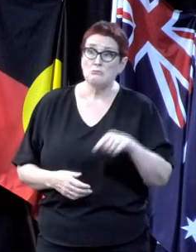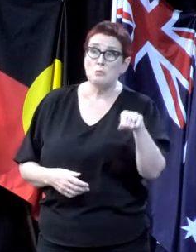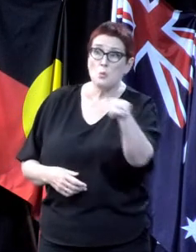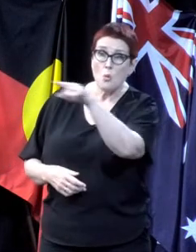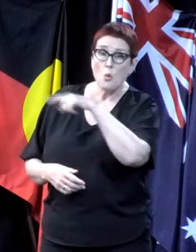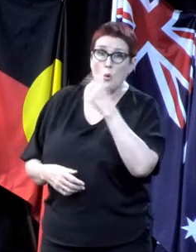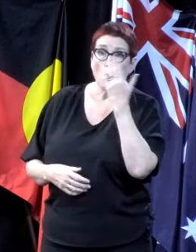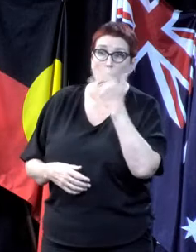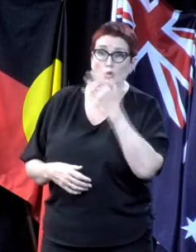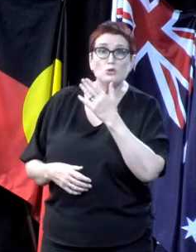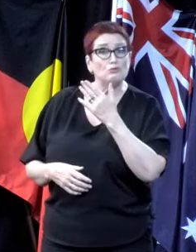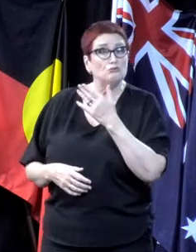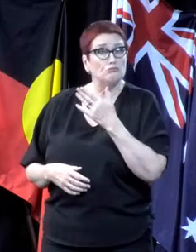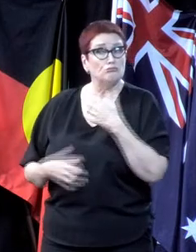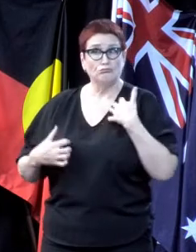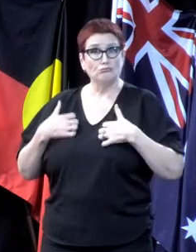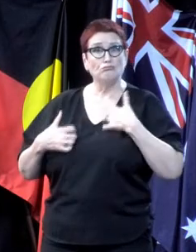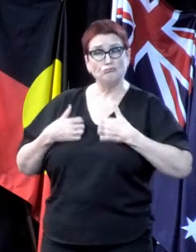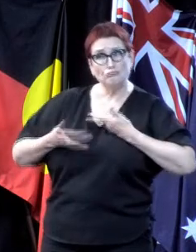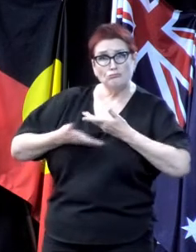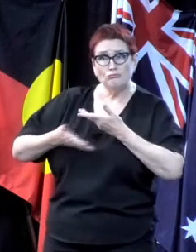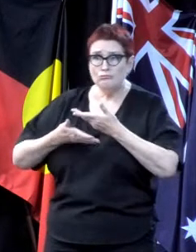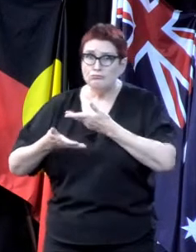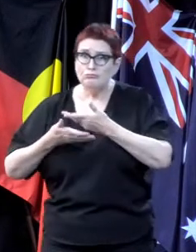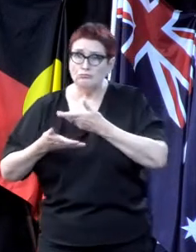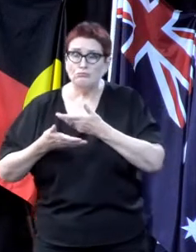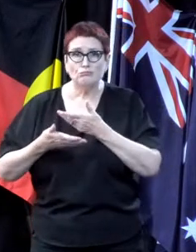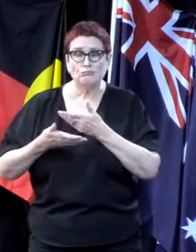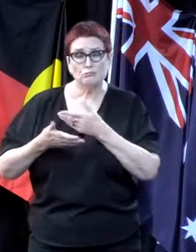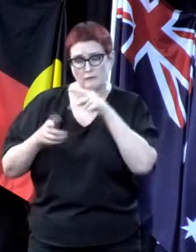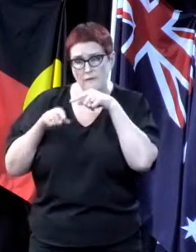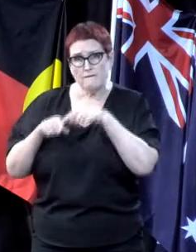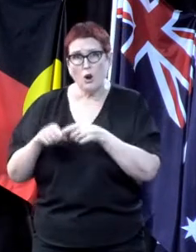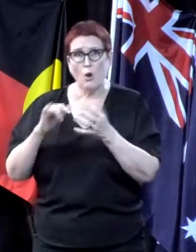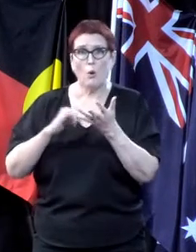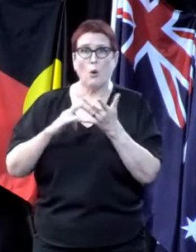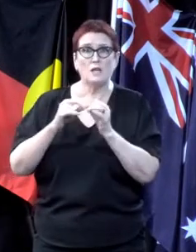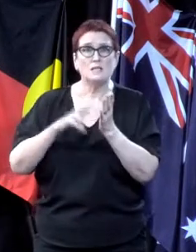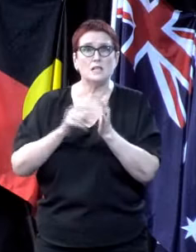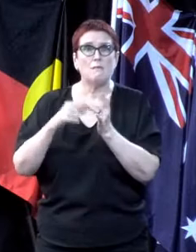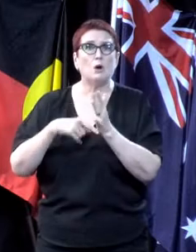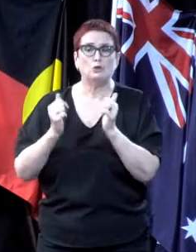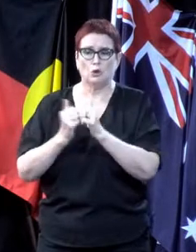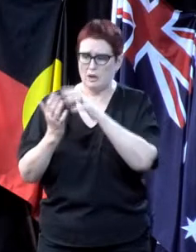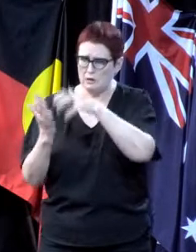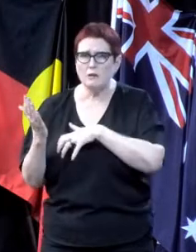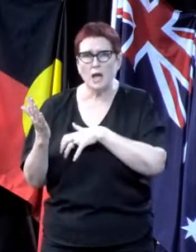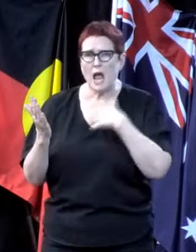in the conversation and are engaged in the Signpost document and are reflecting on where they are as inclusive schools